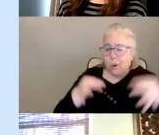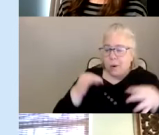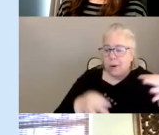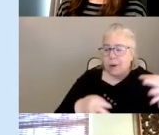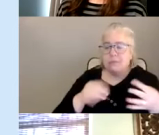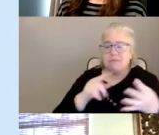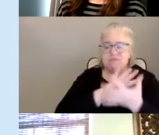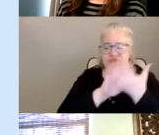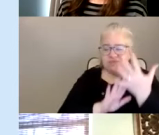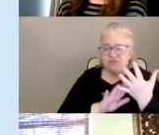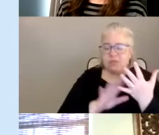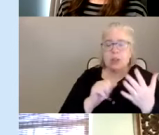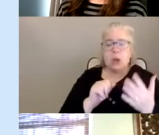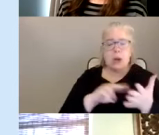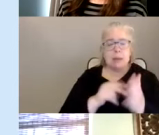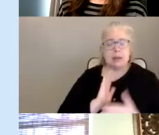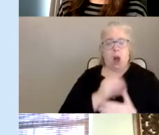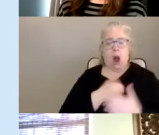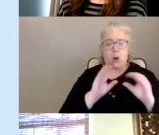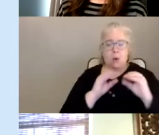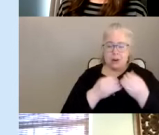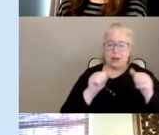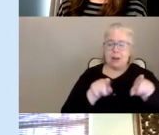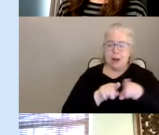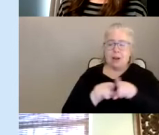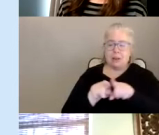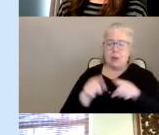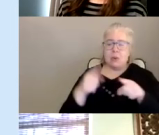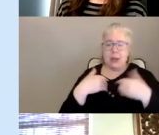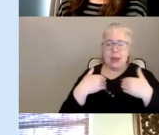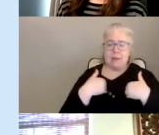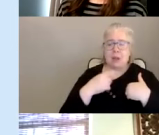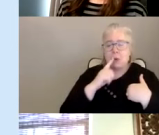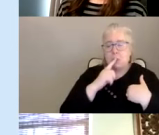So our organization can also have a really big database